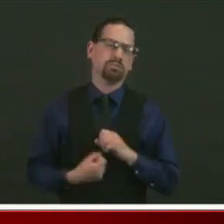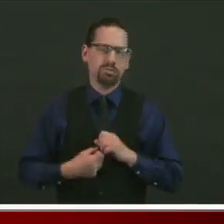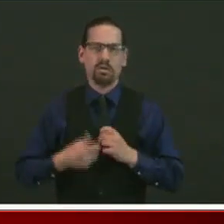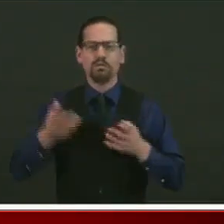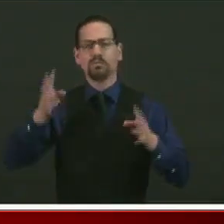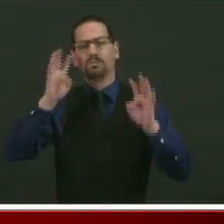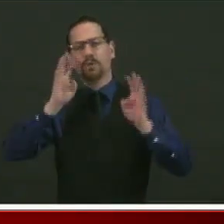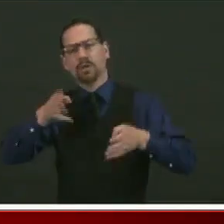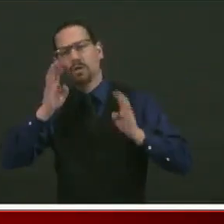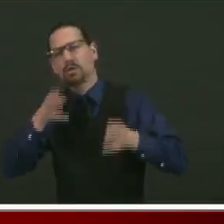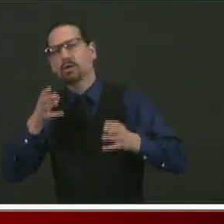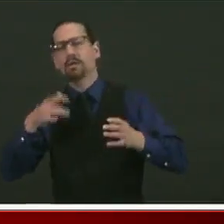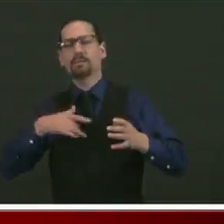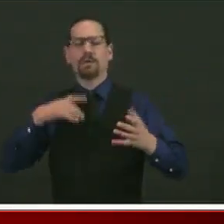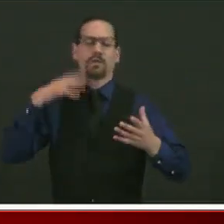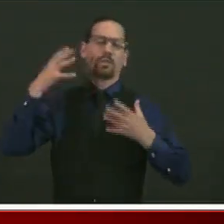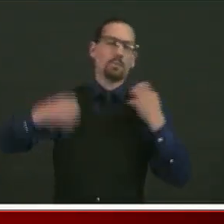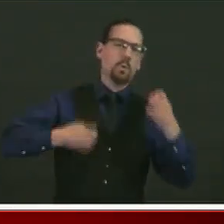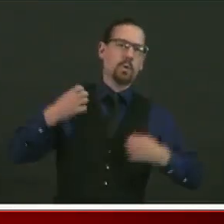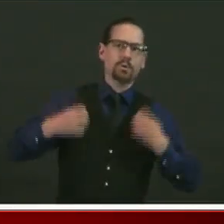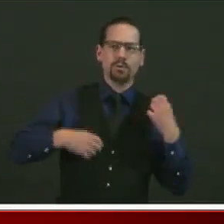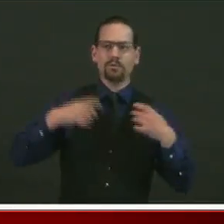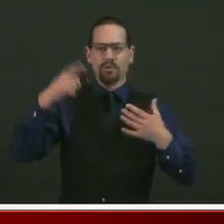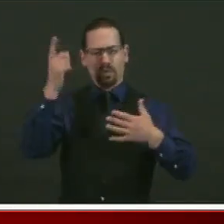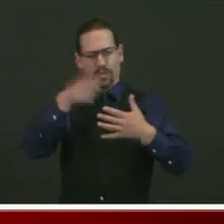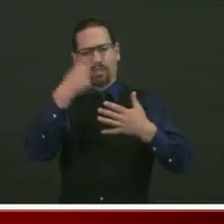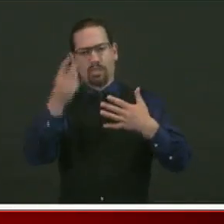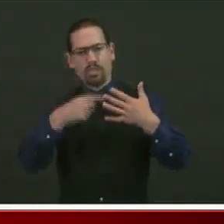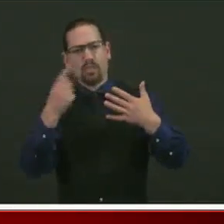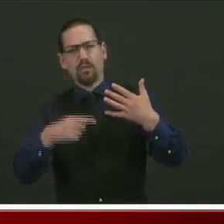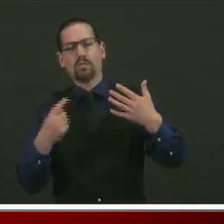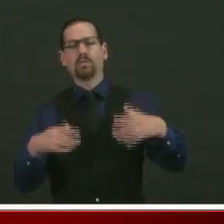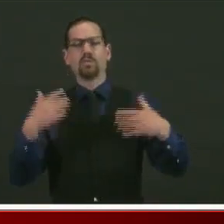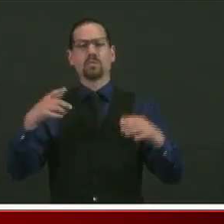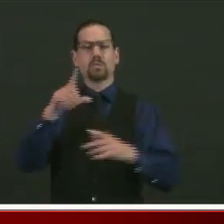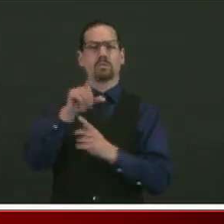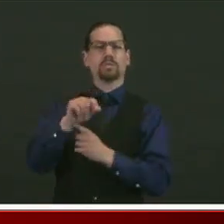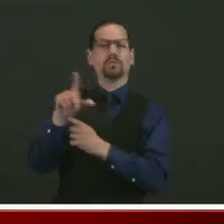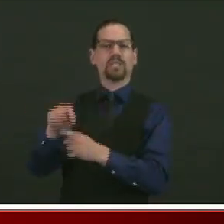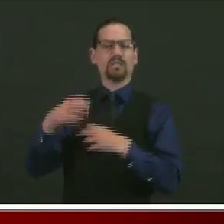THERE WILL BE A DRIVE-THROUGH GRADUATION. THAT WAS THE SMART WAY TO DO GRADUATION.